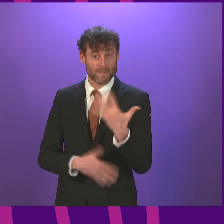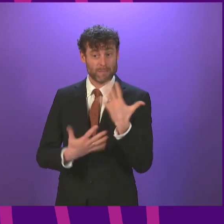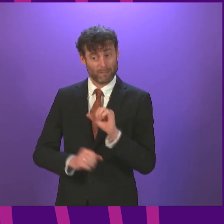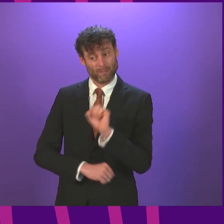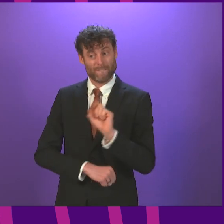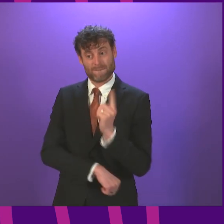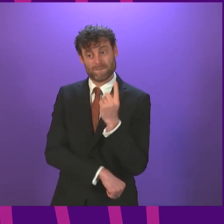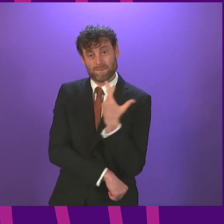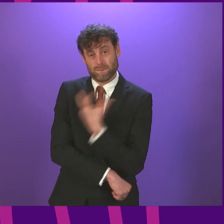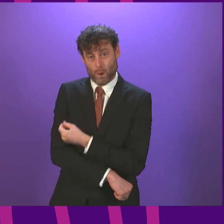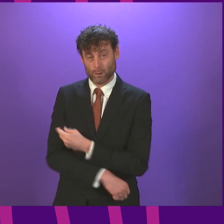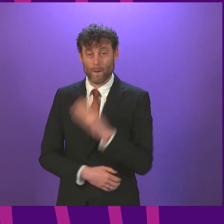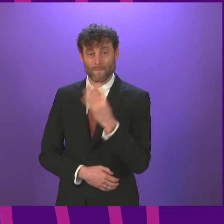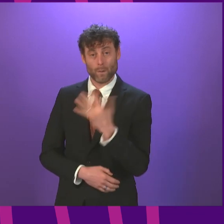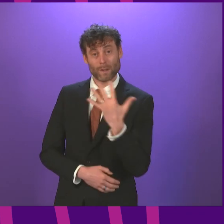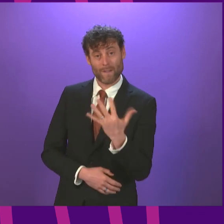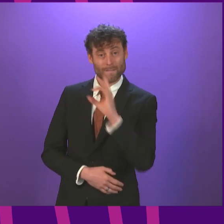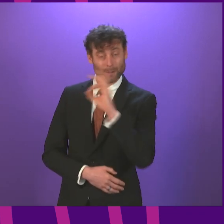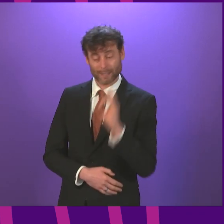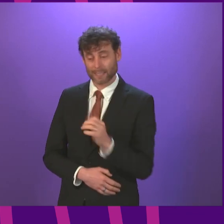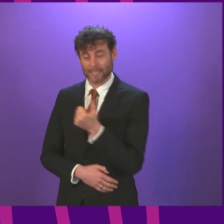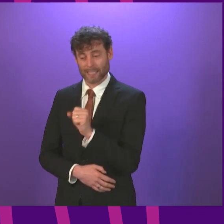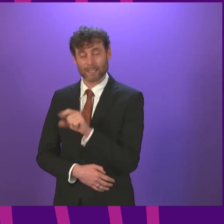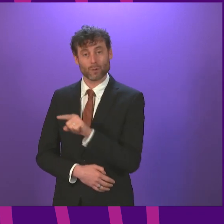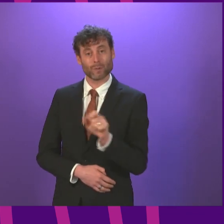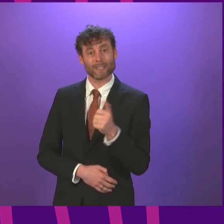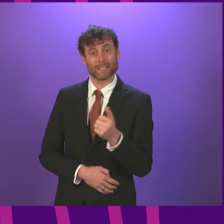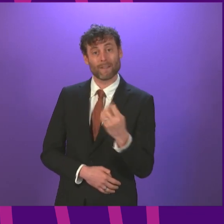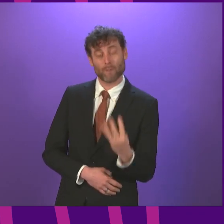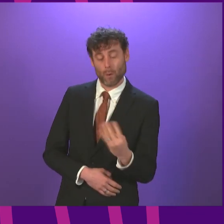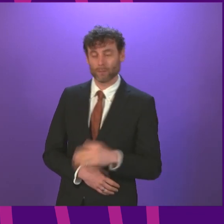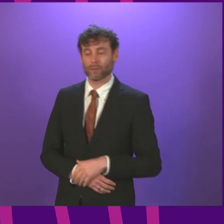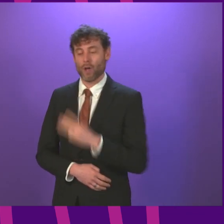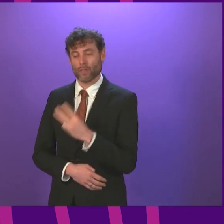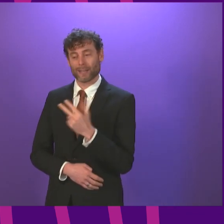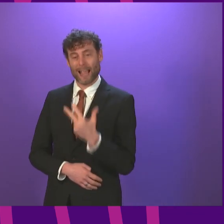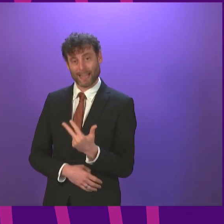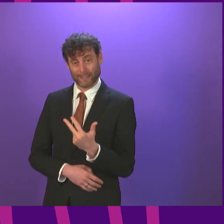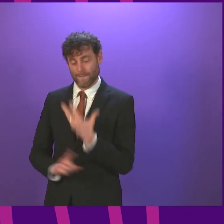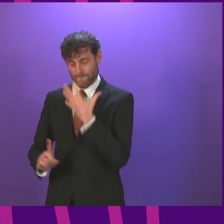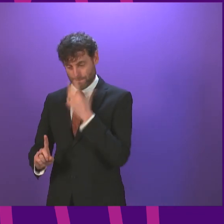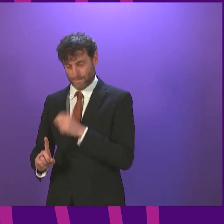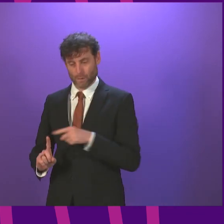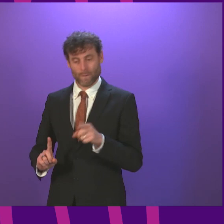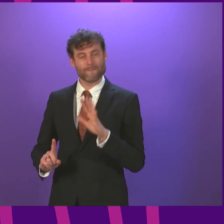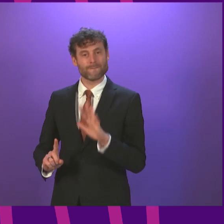per cent of 60 to 64-year-olds, 38 per cent of 55 to 59-year-olds and 31 per cent of 50